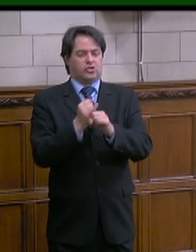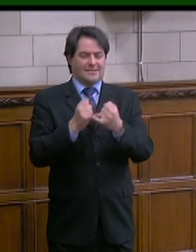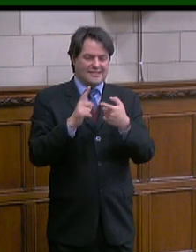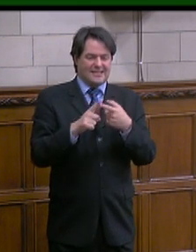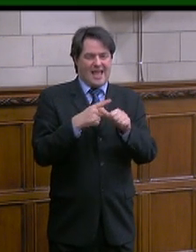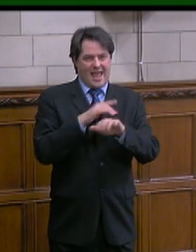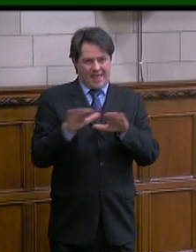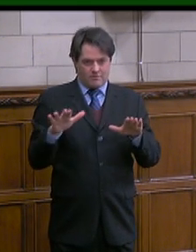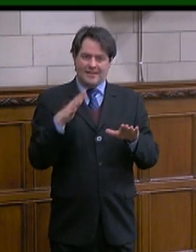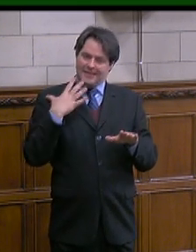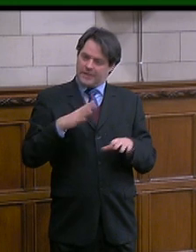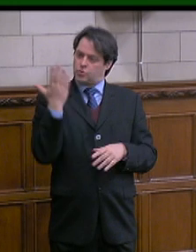schools have a period of stability.